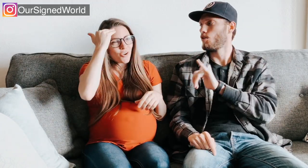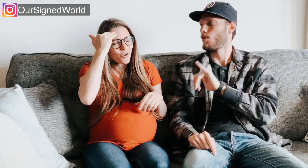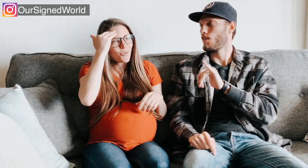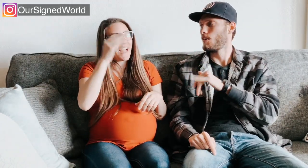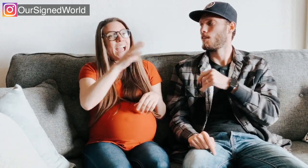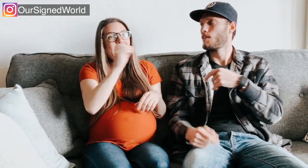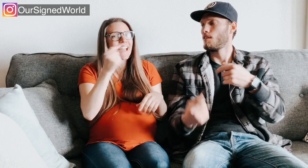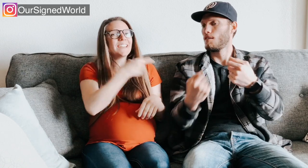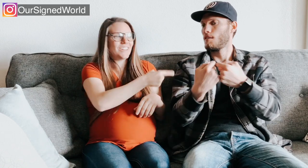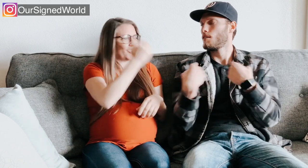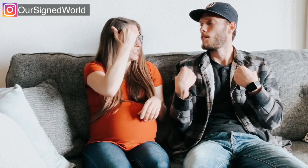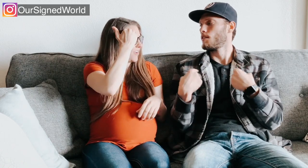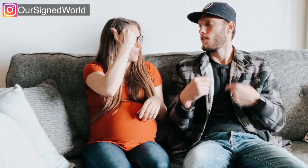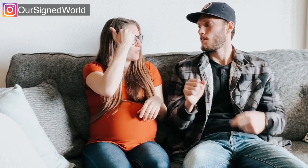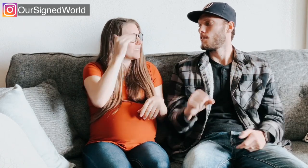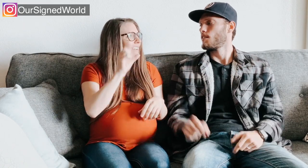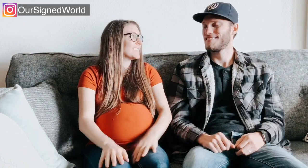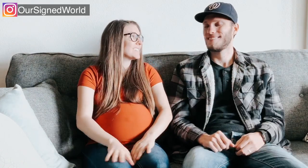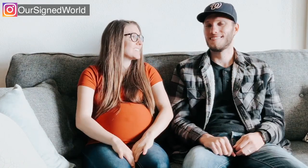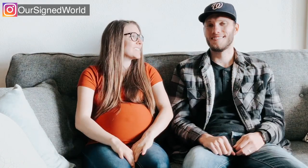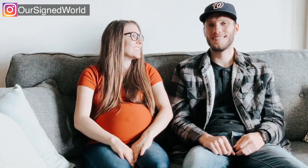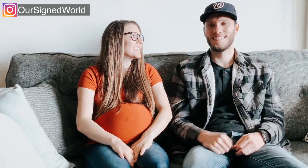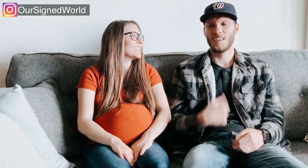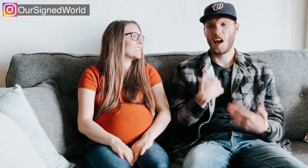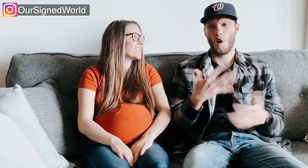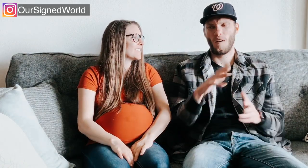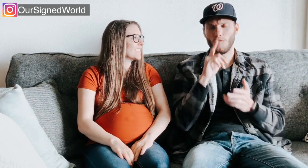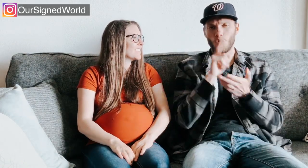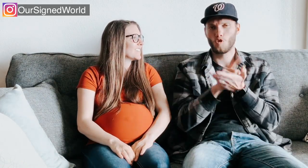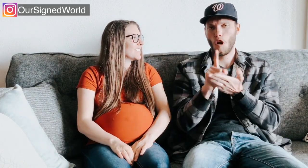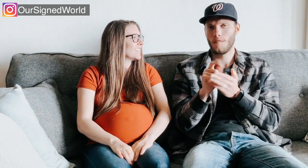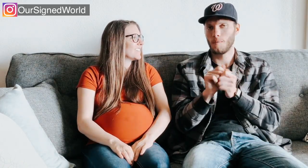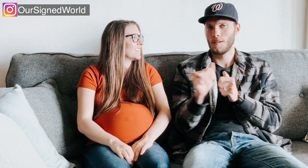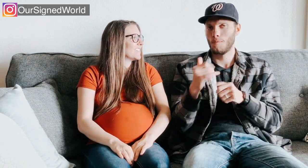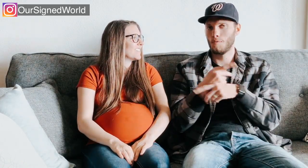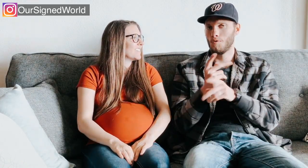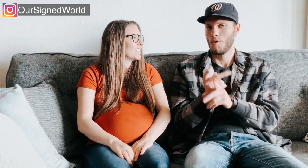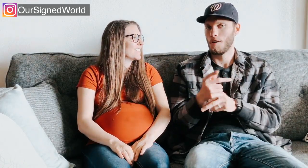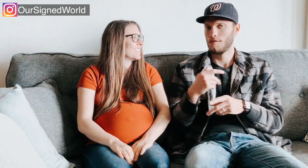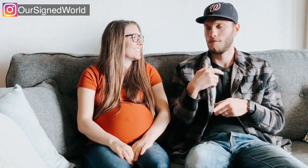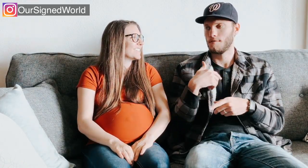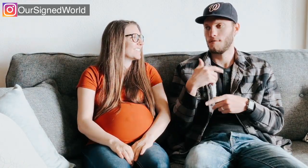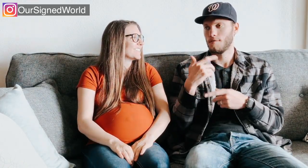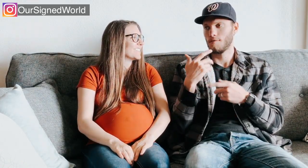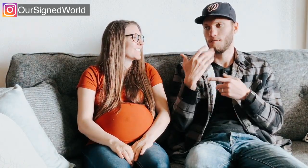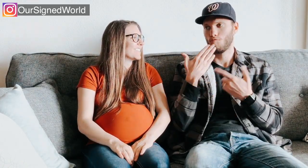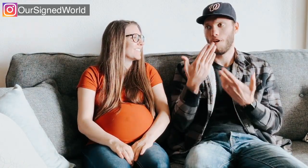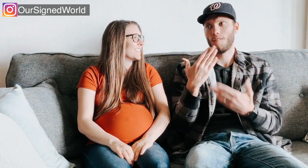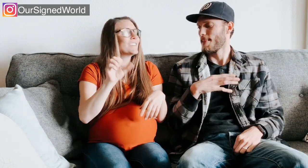Right, I'll know and you'll still know. I have already fall in love with this product. I'm grateful.